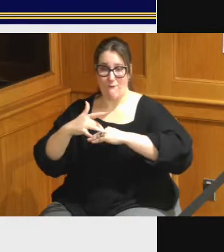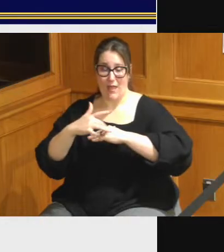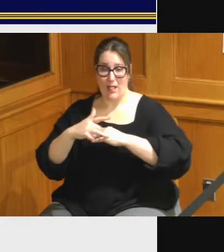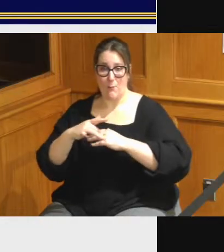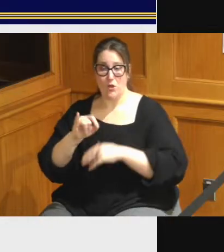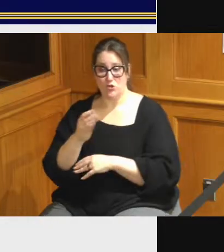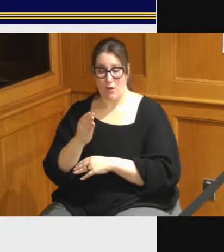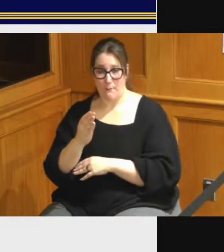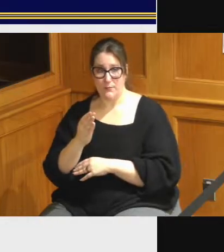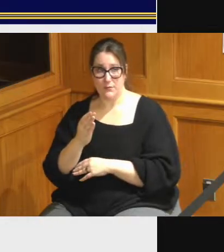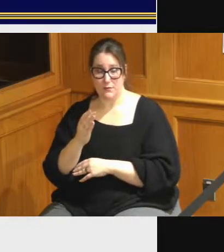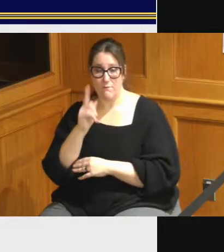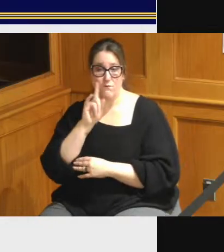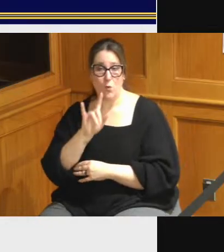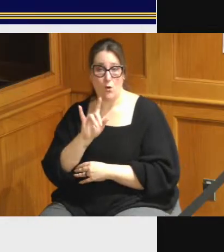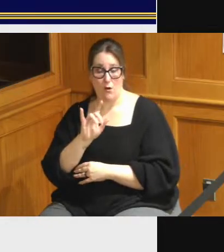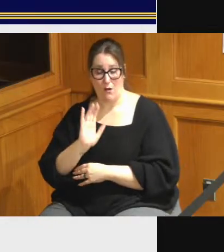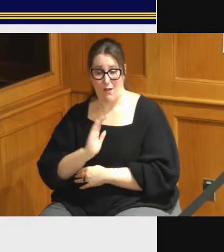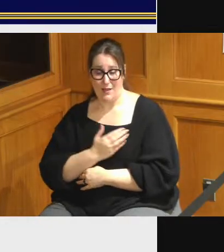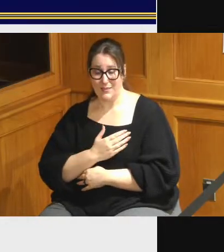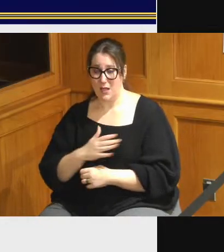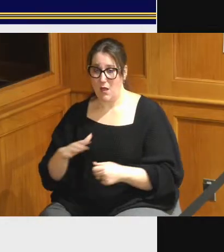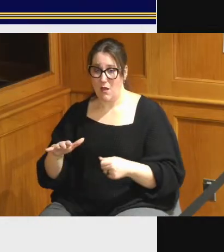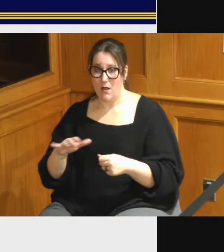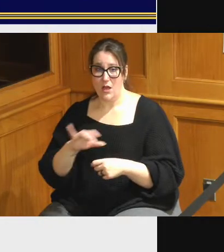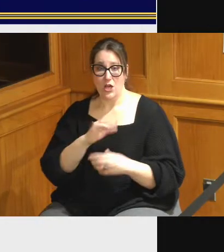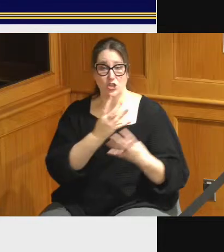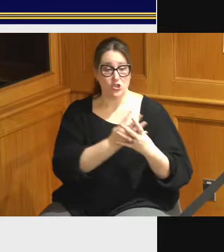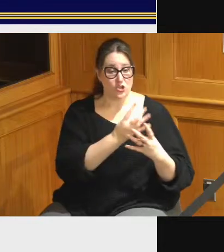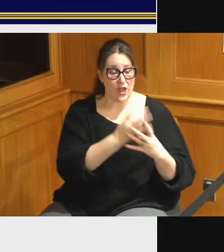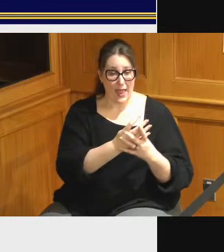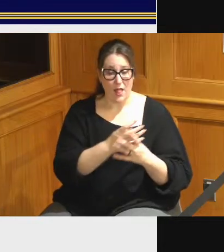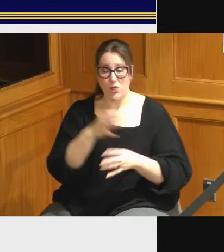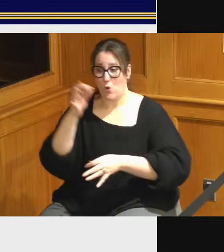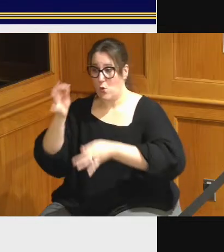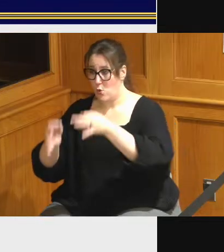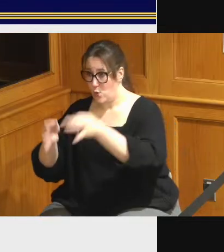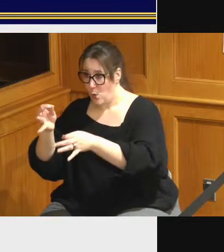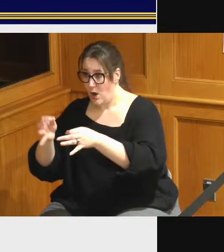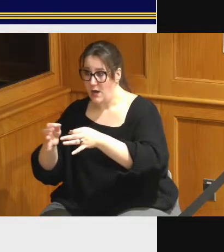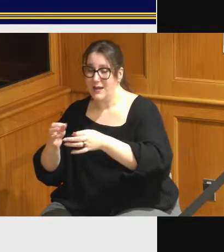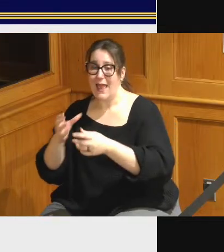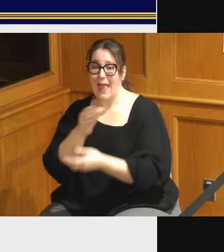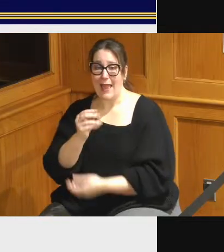safety units and that's jail officers, court service and enforcement. And one of the things